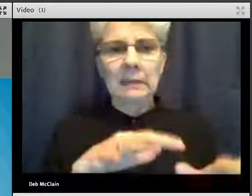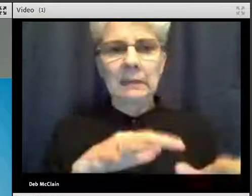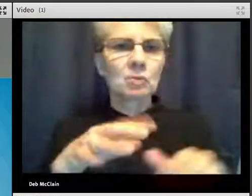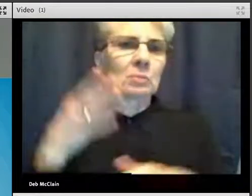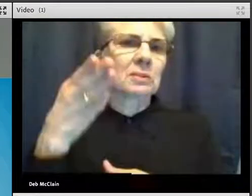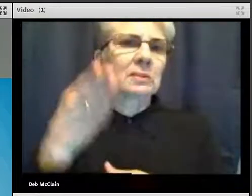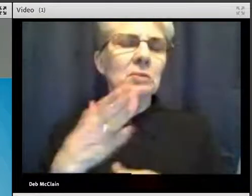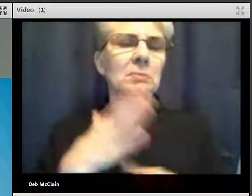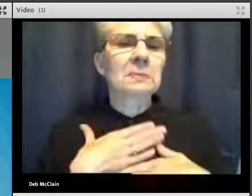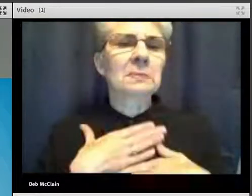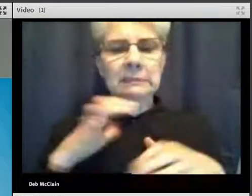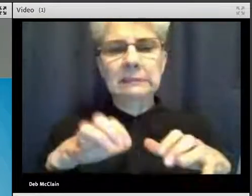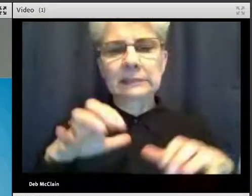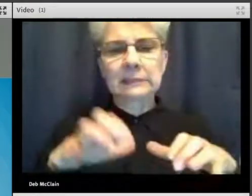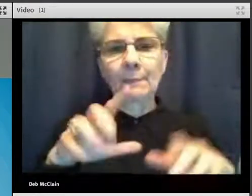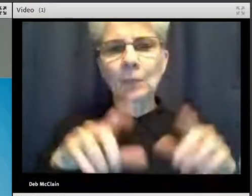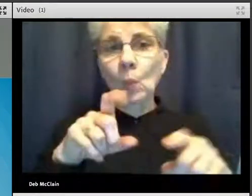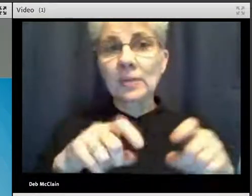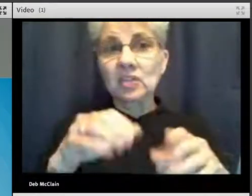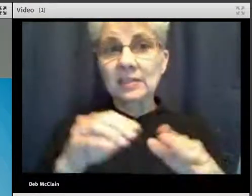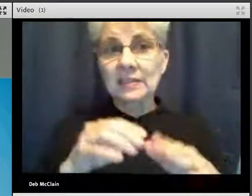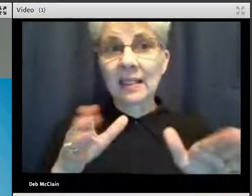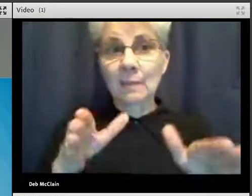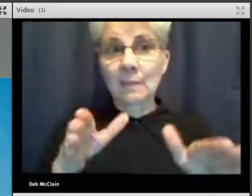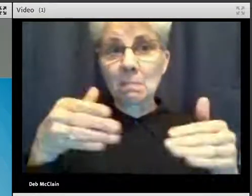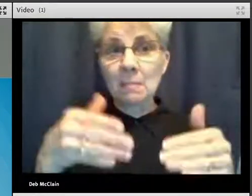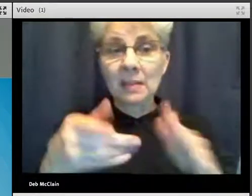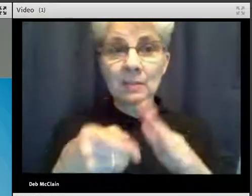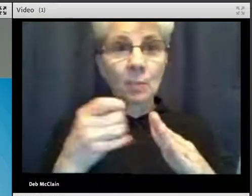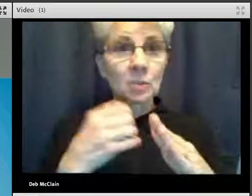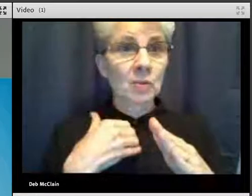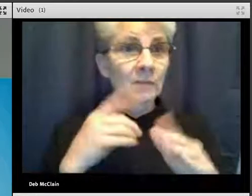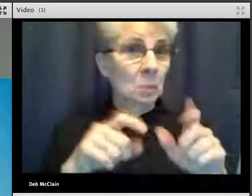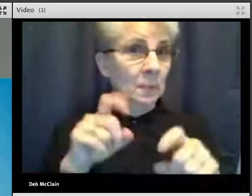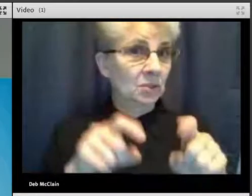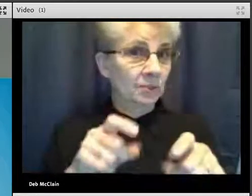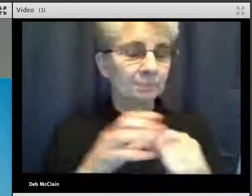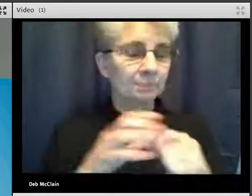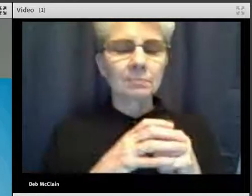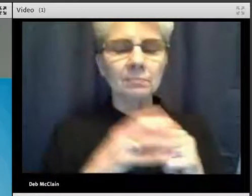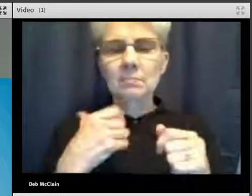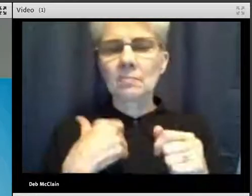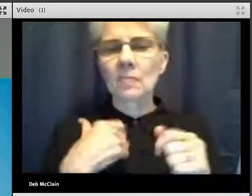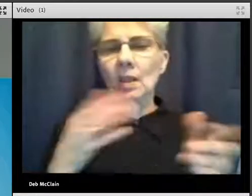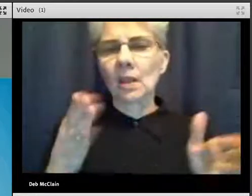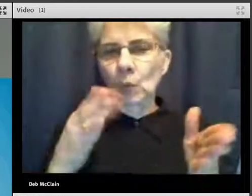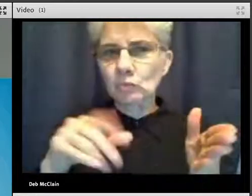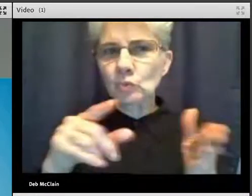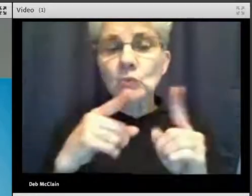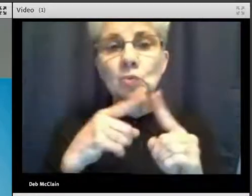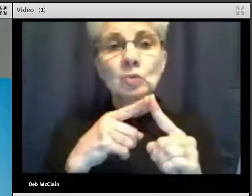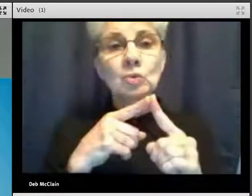Please type your questions in that chat box the moment you have them. I encourage you to expand upon,